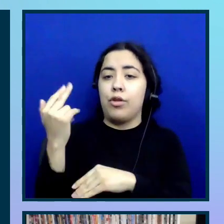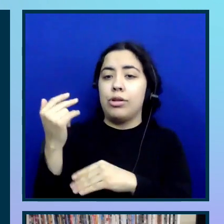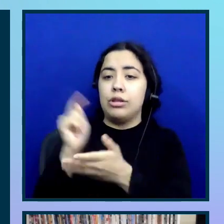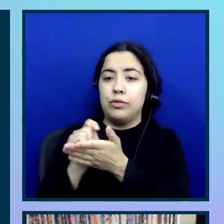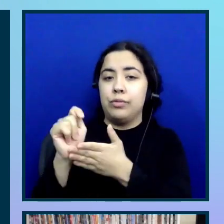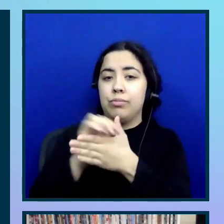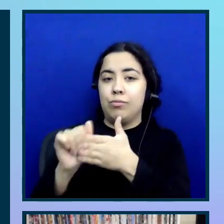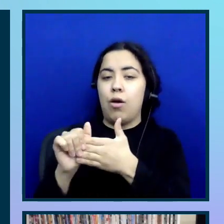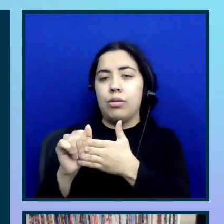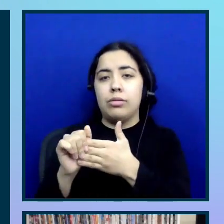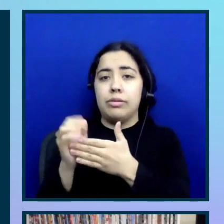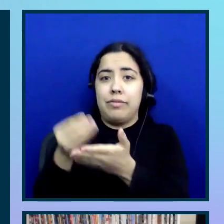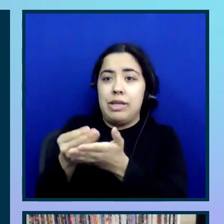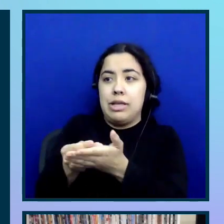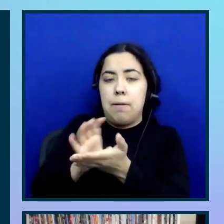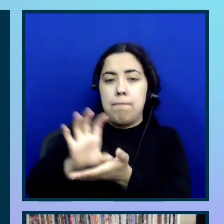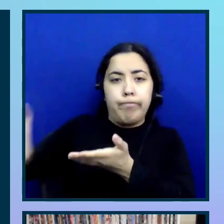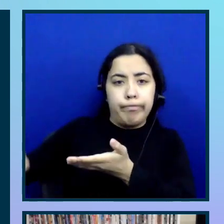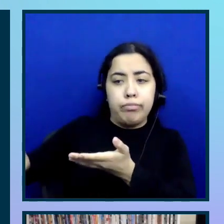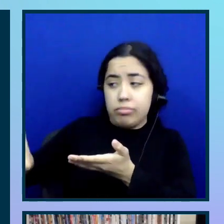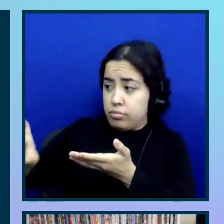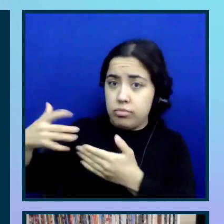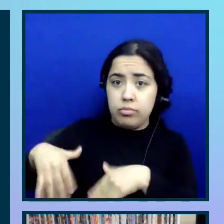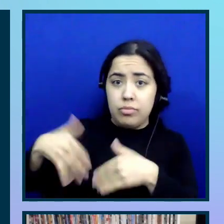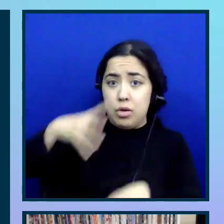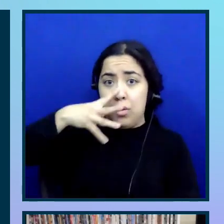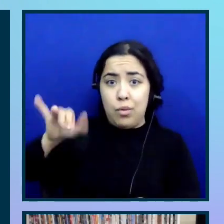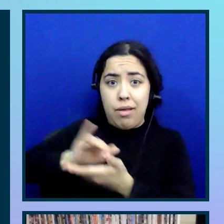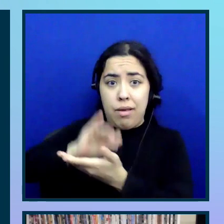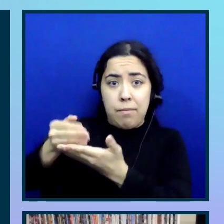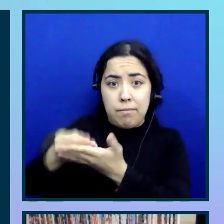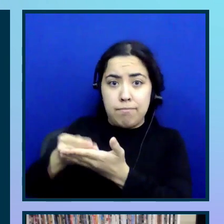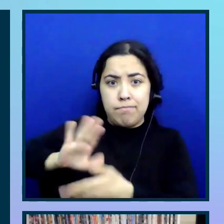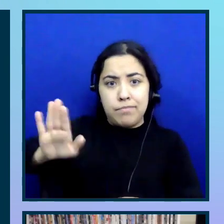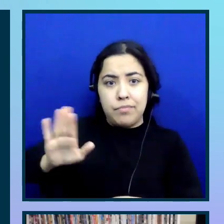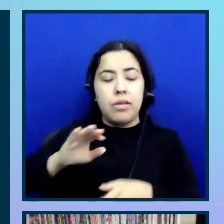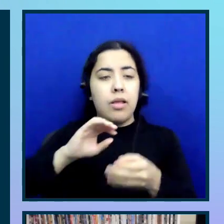which should not be ignored. And as the world population grows, so do the number of people with disabilities,